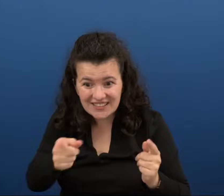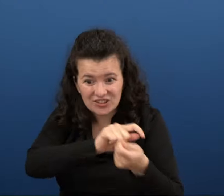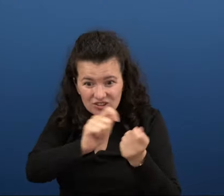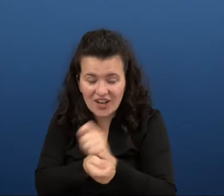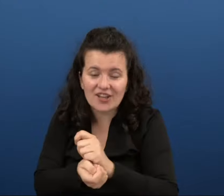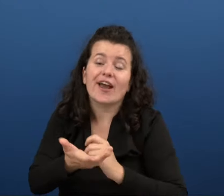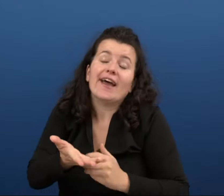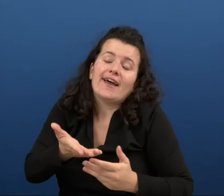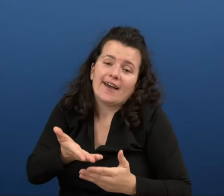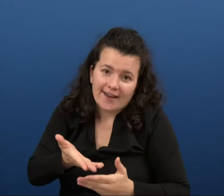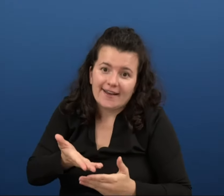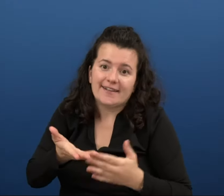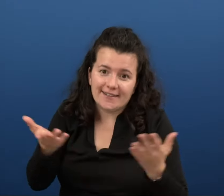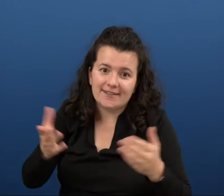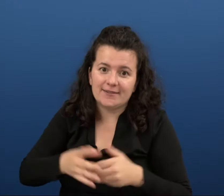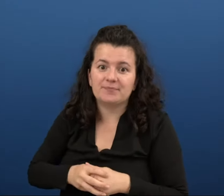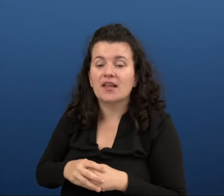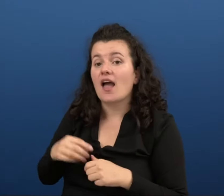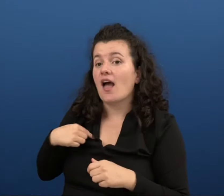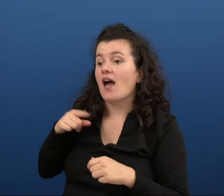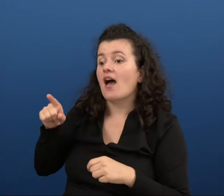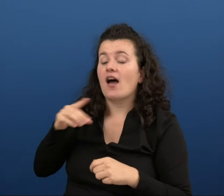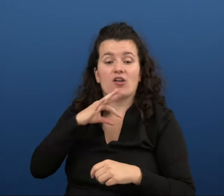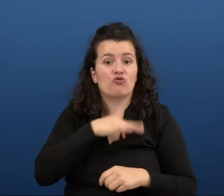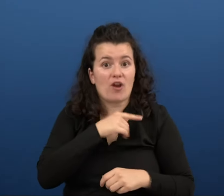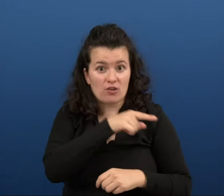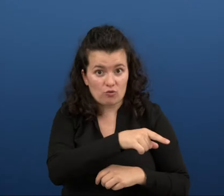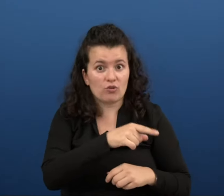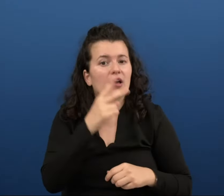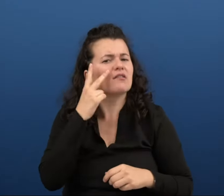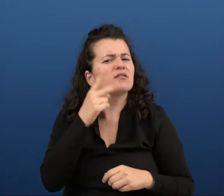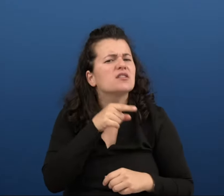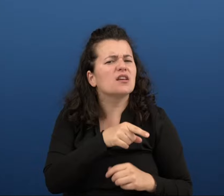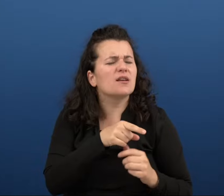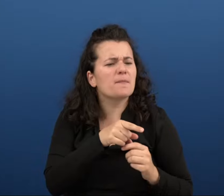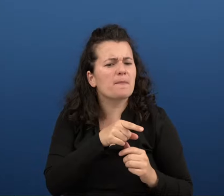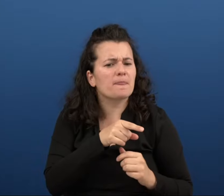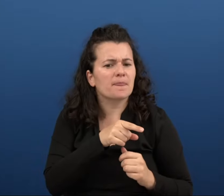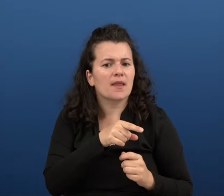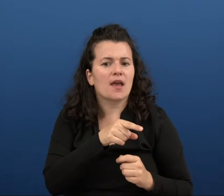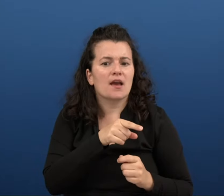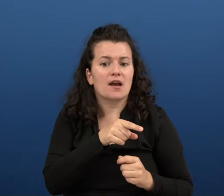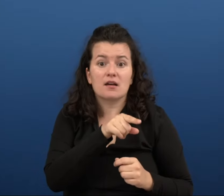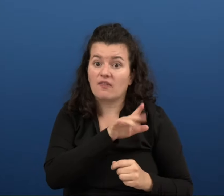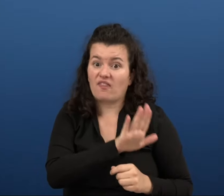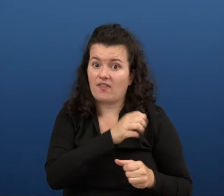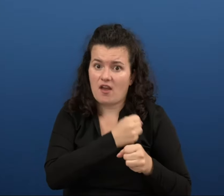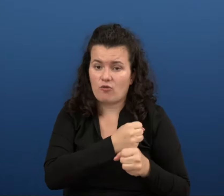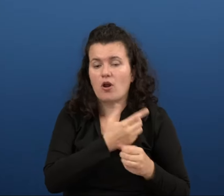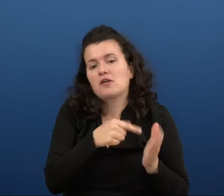know best kiss from from the trade union in terms of protecting market disability and